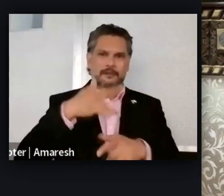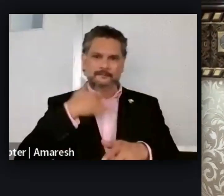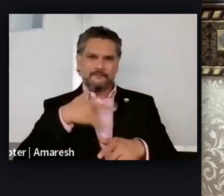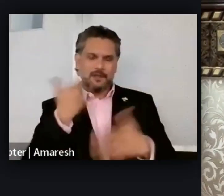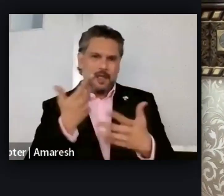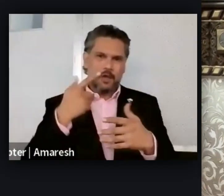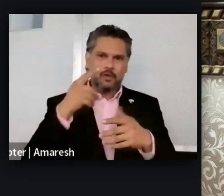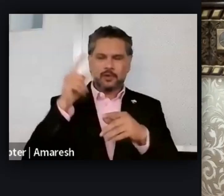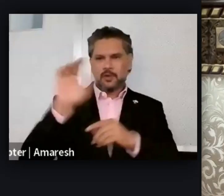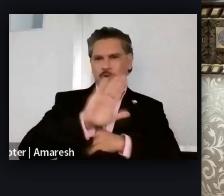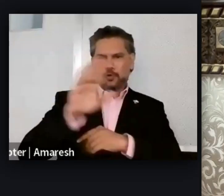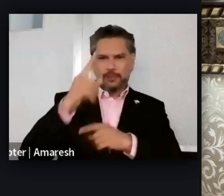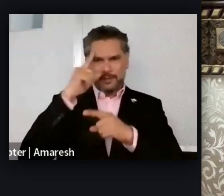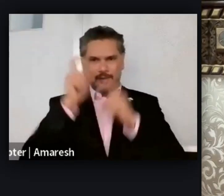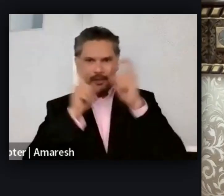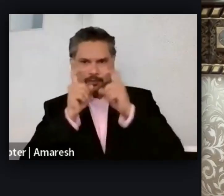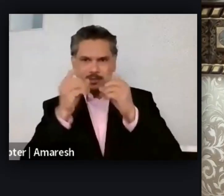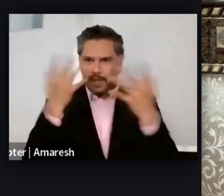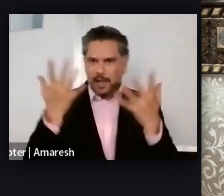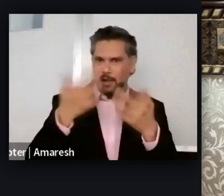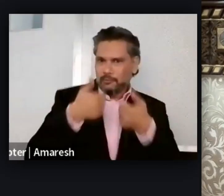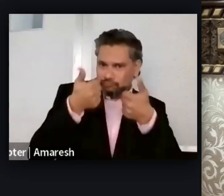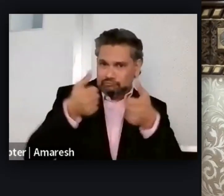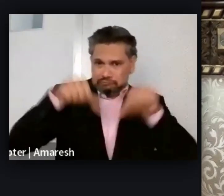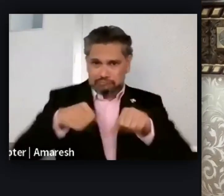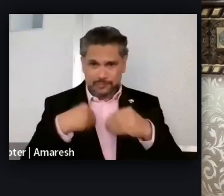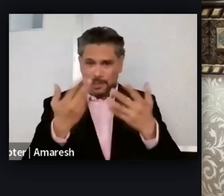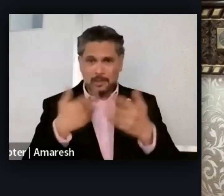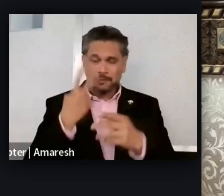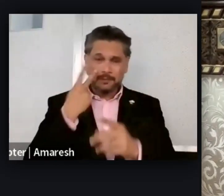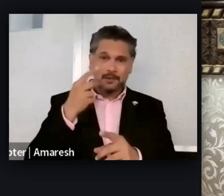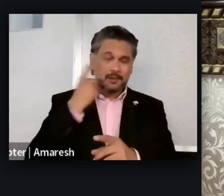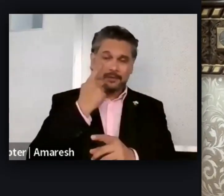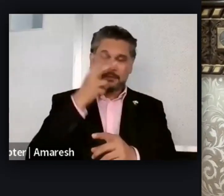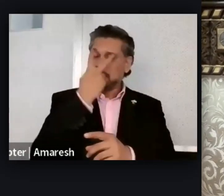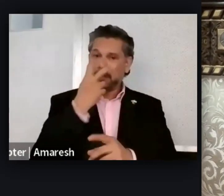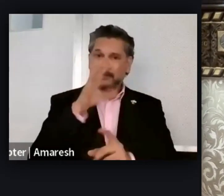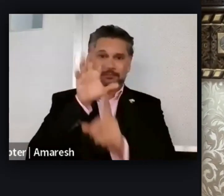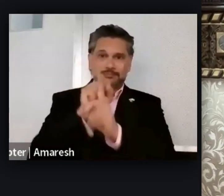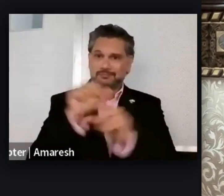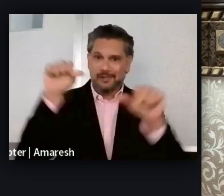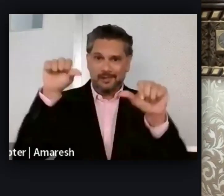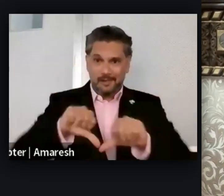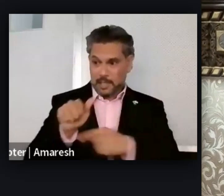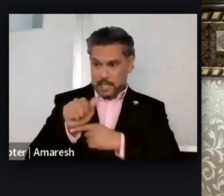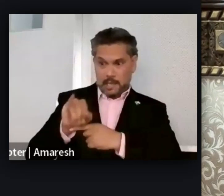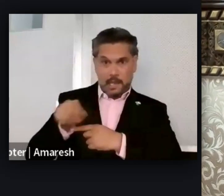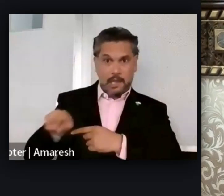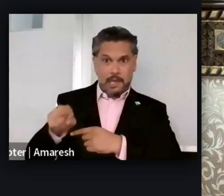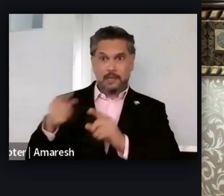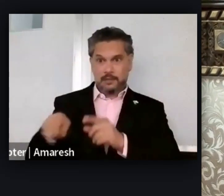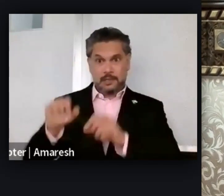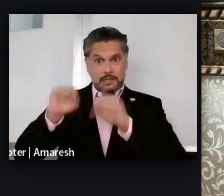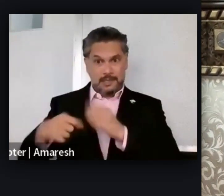So, having some kind of cues or information related to that, if the AI models are trained